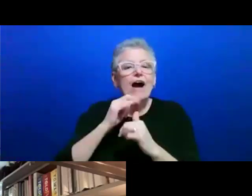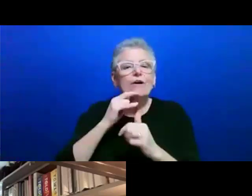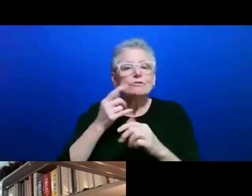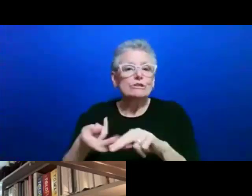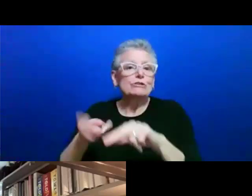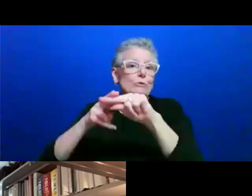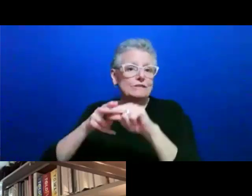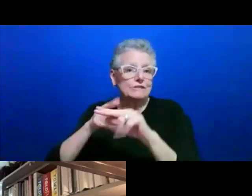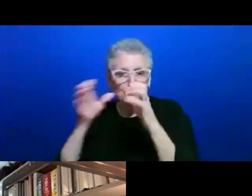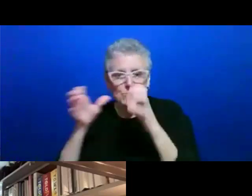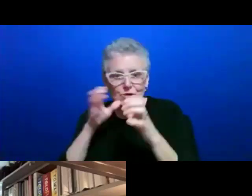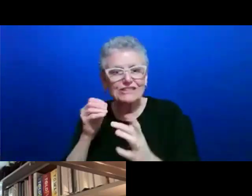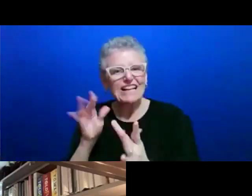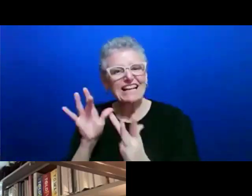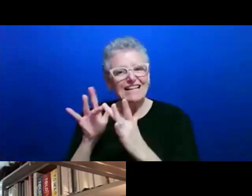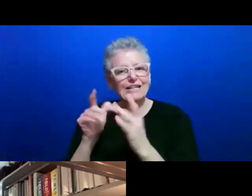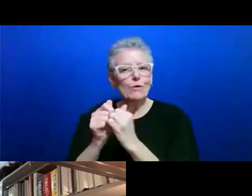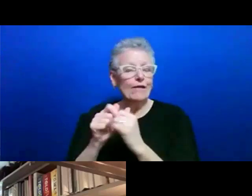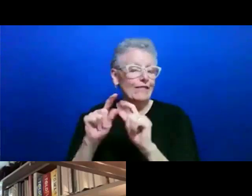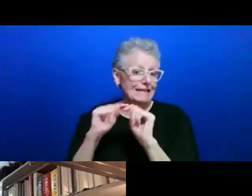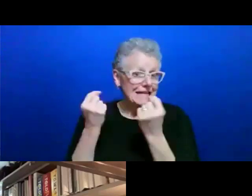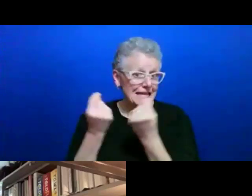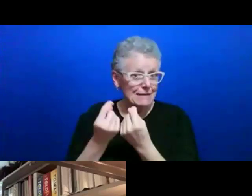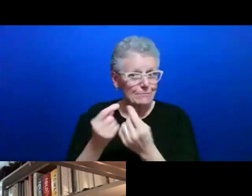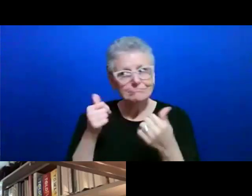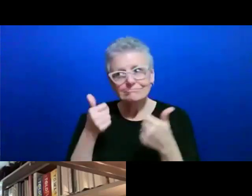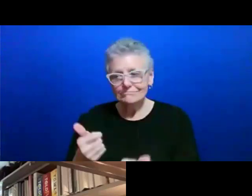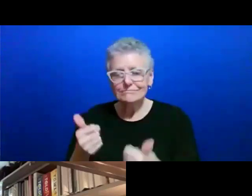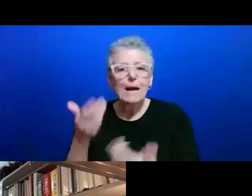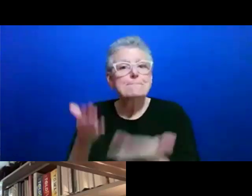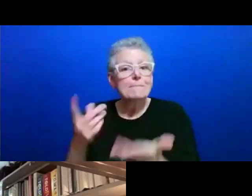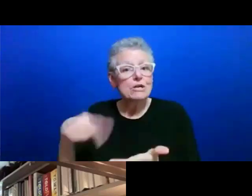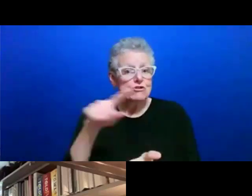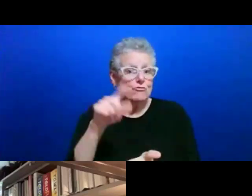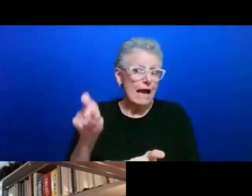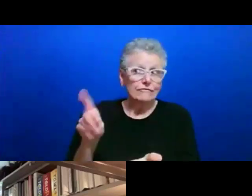and contact with the team members, and maybe you have to be the team member